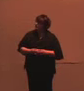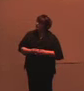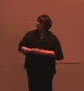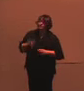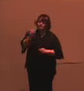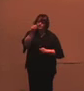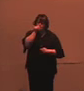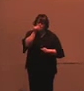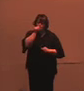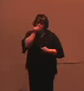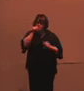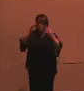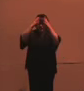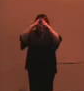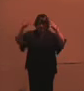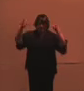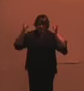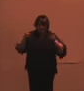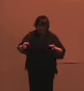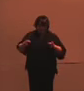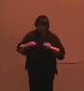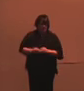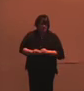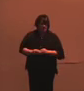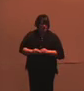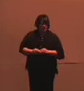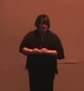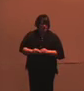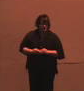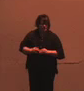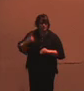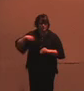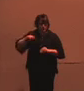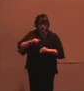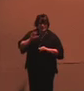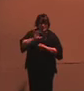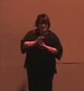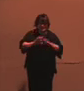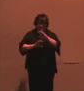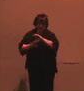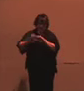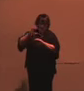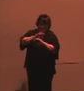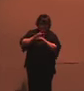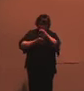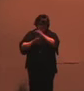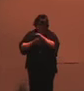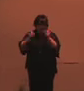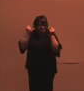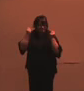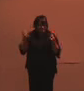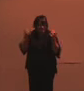And we stack small boxes with many, many trees.